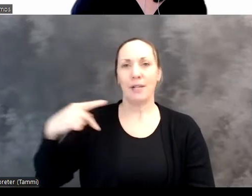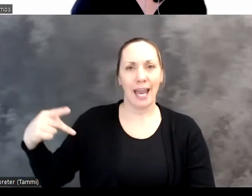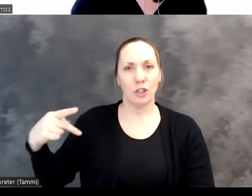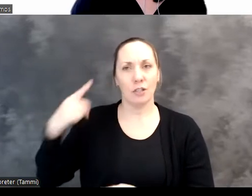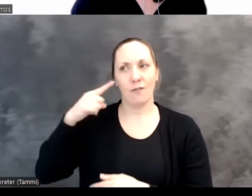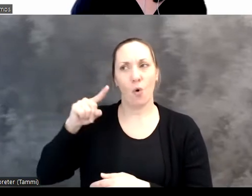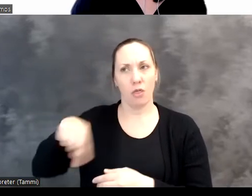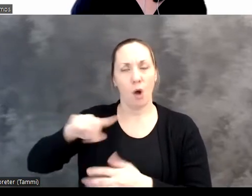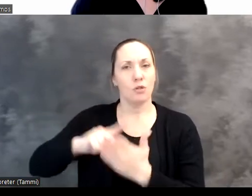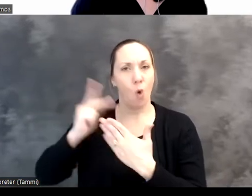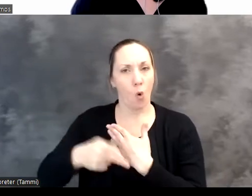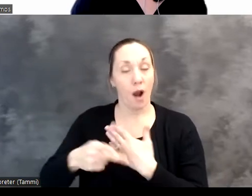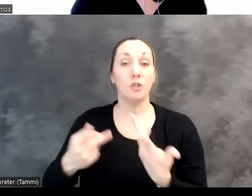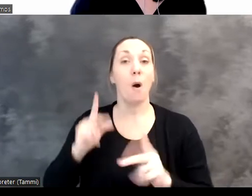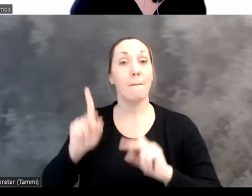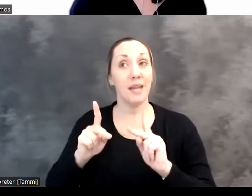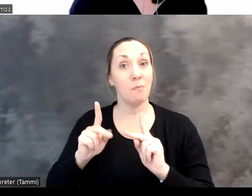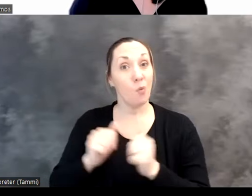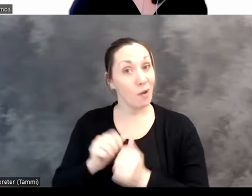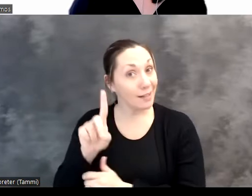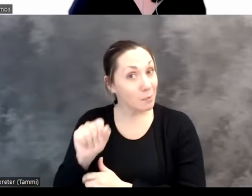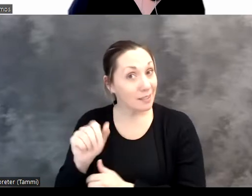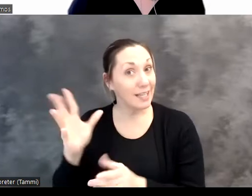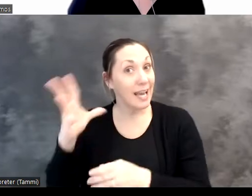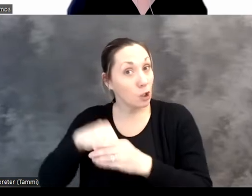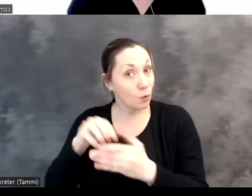evaluates the applications for those